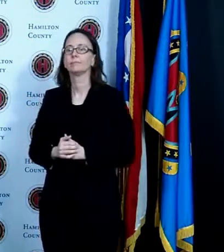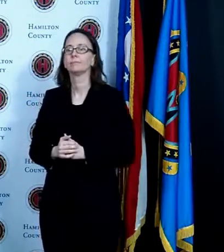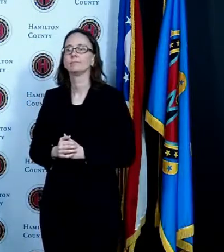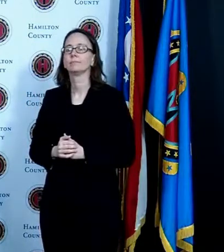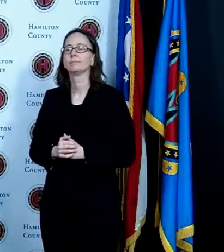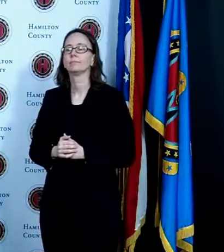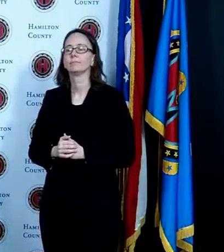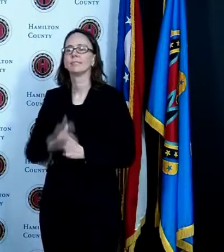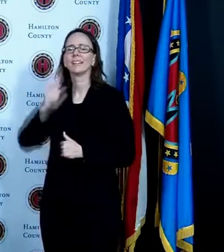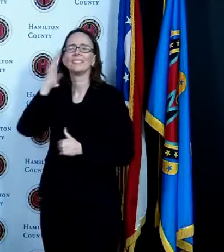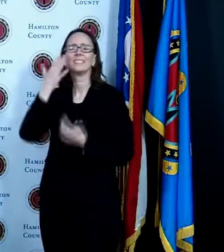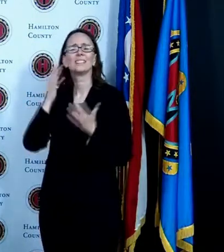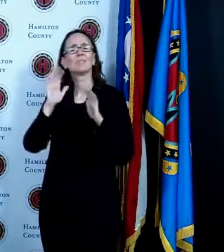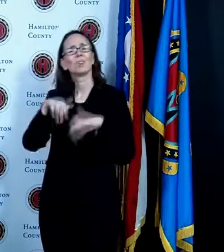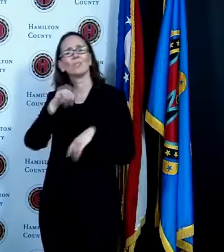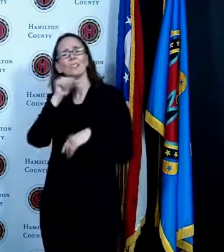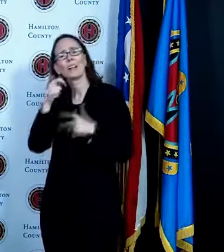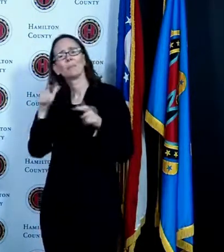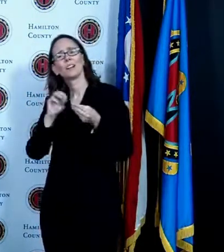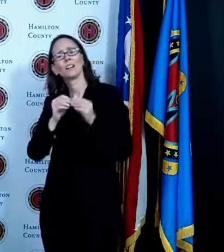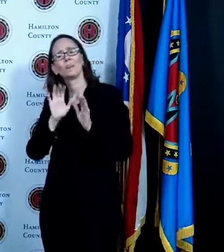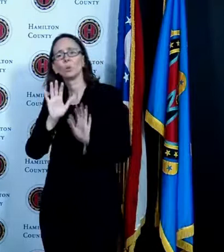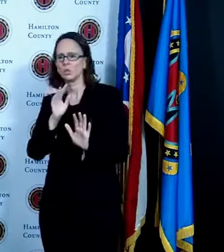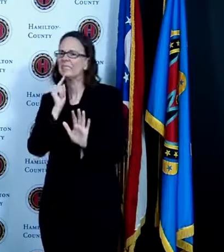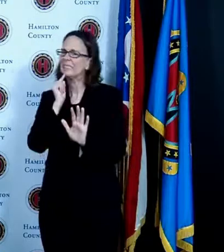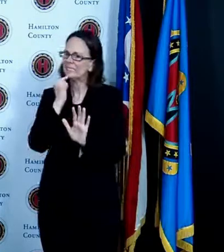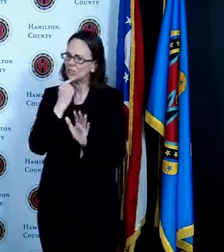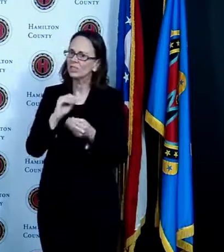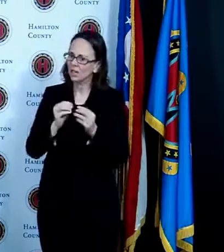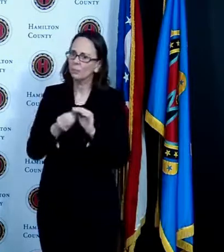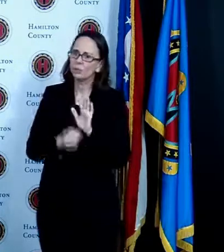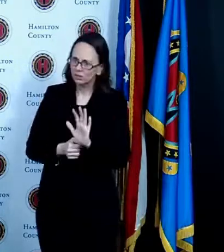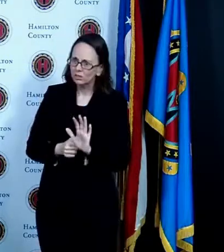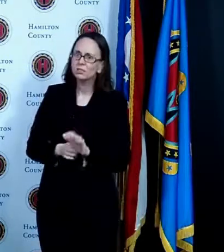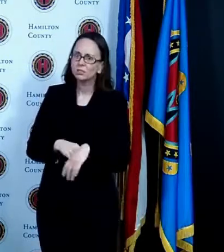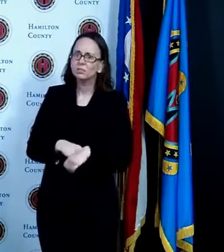color and so we are trying to pay attention to that as a coalition and